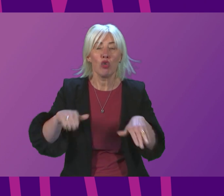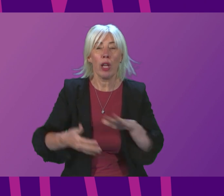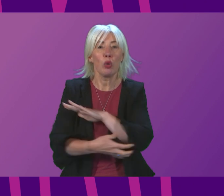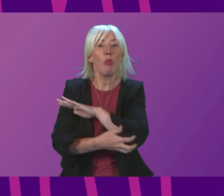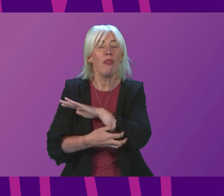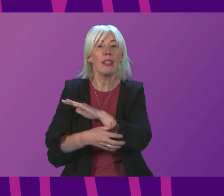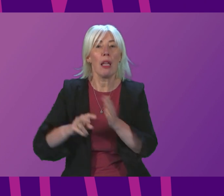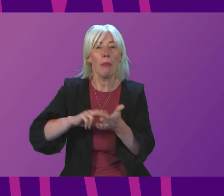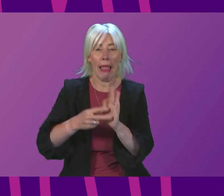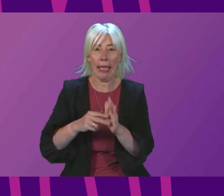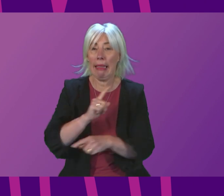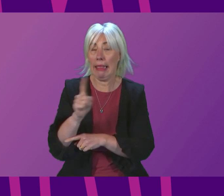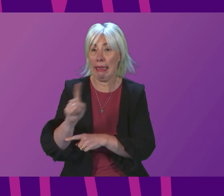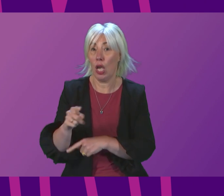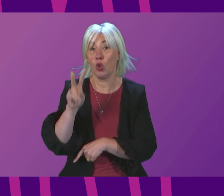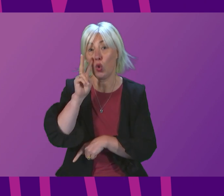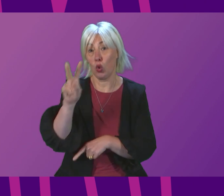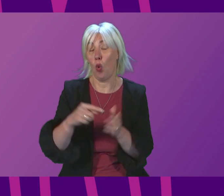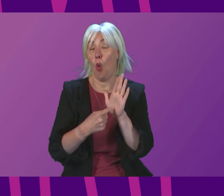Government will take.